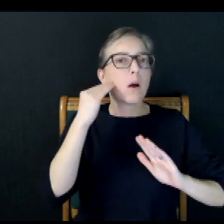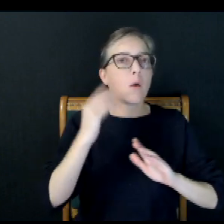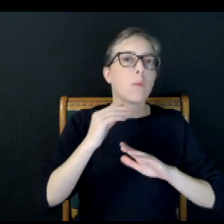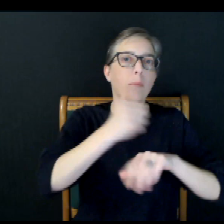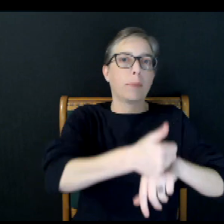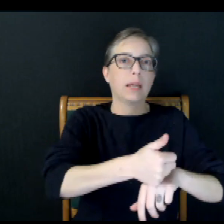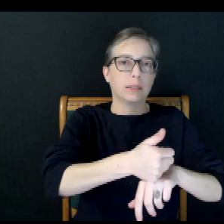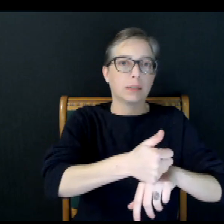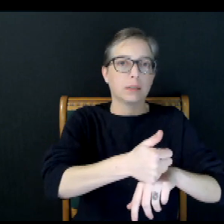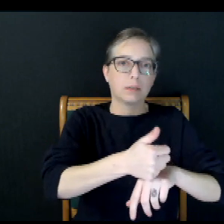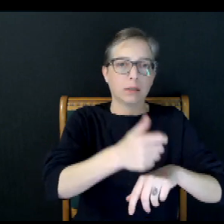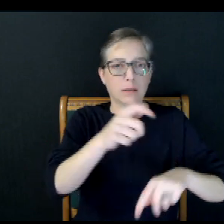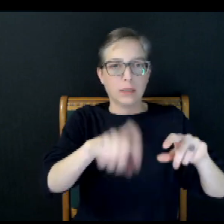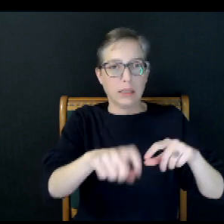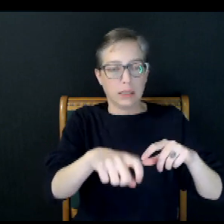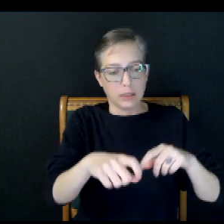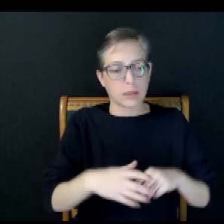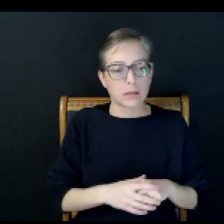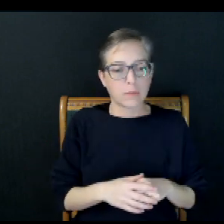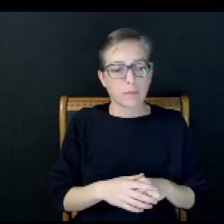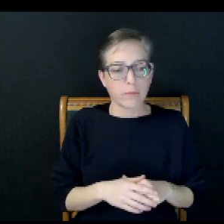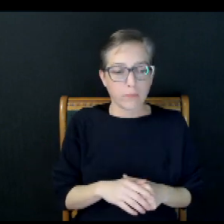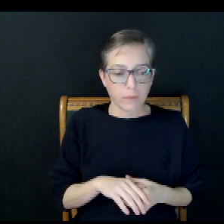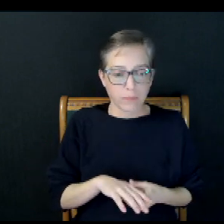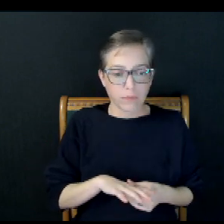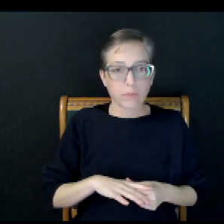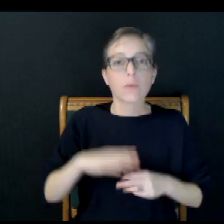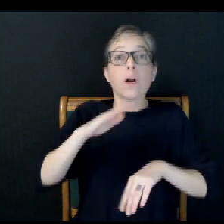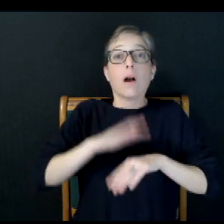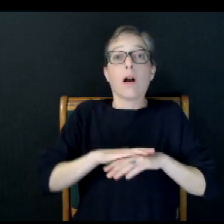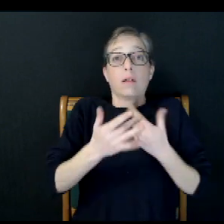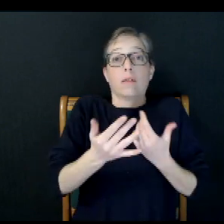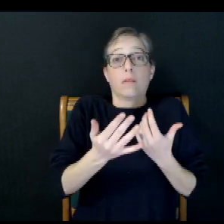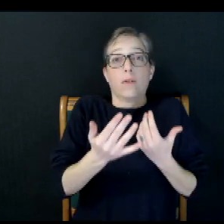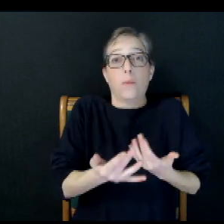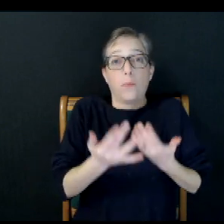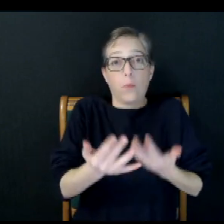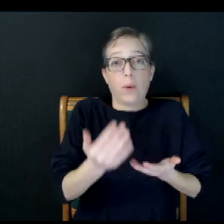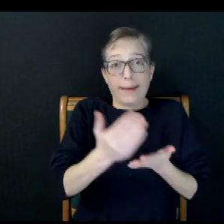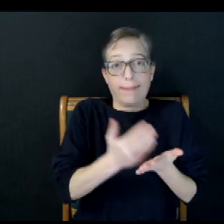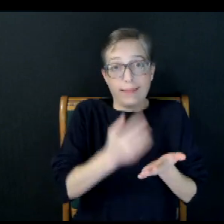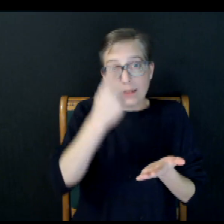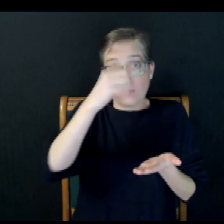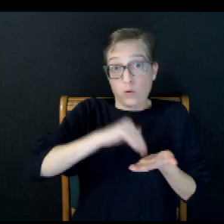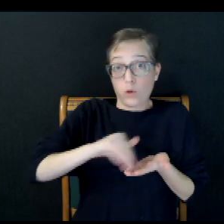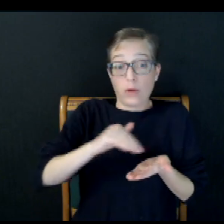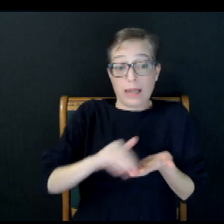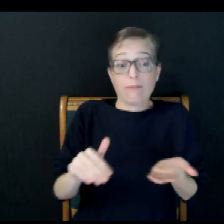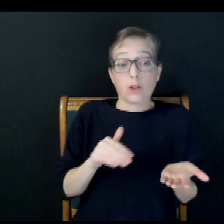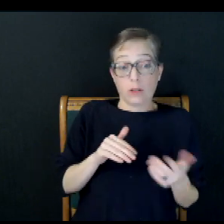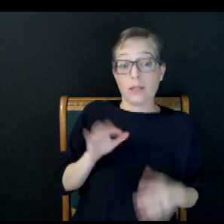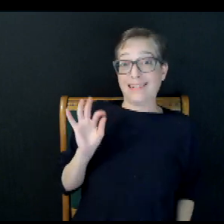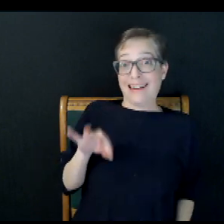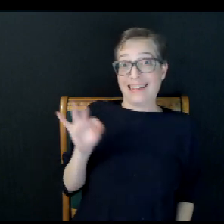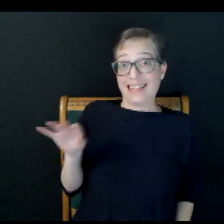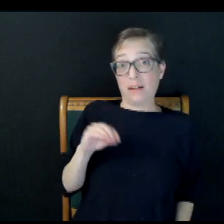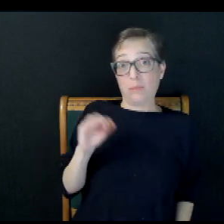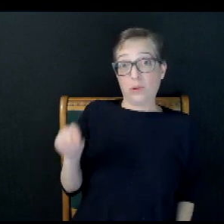those on the wait list for a waiver. We saw that 99% of individuals on the wait list are awaiting